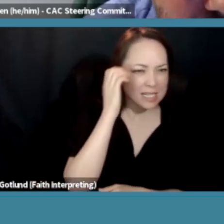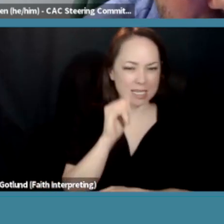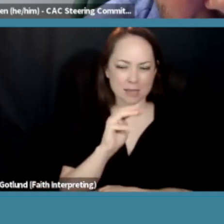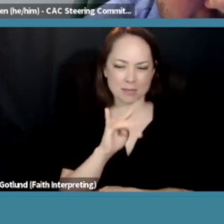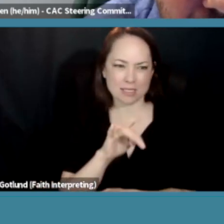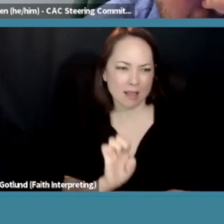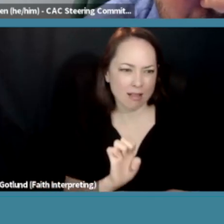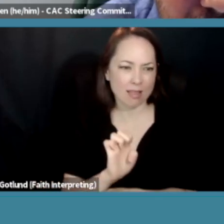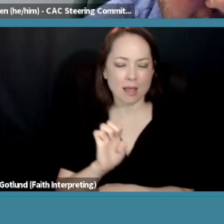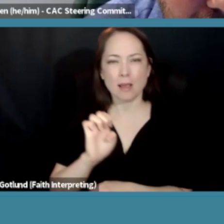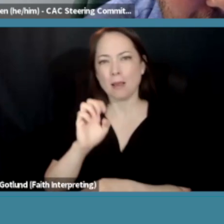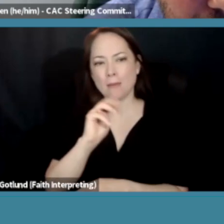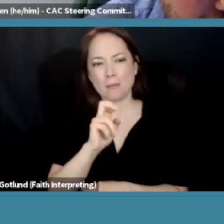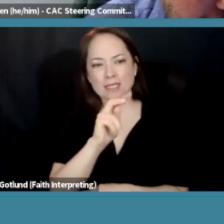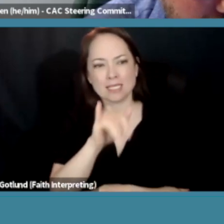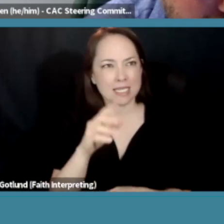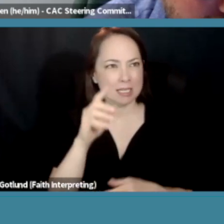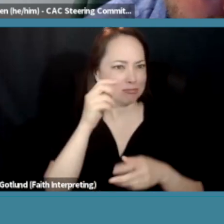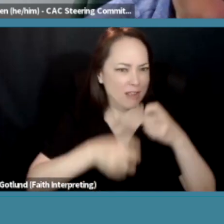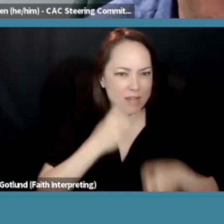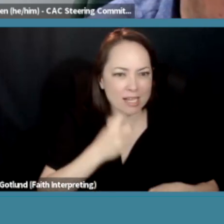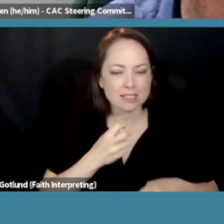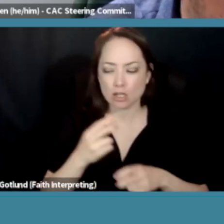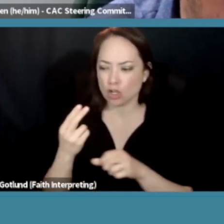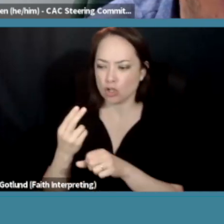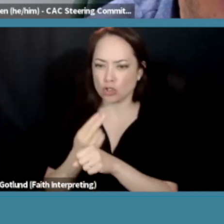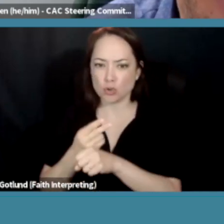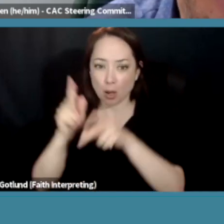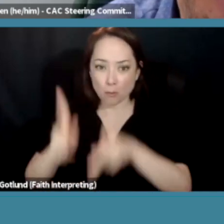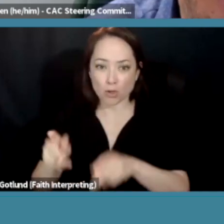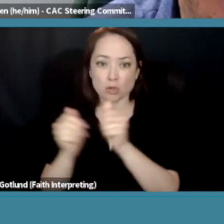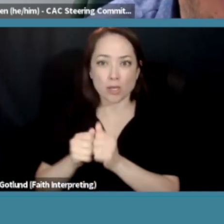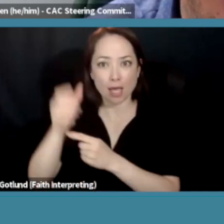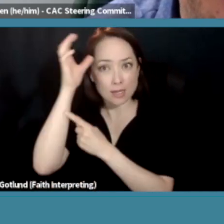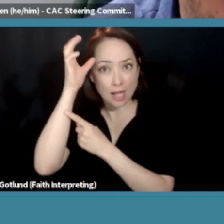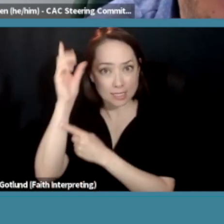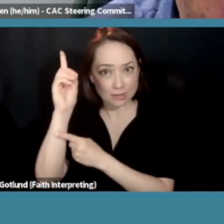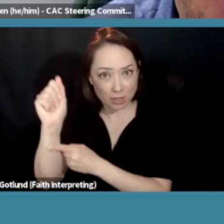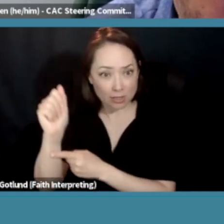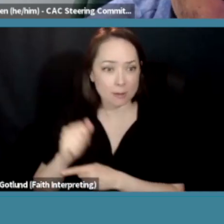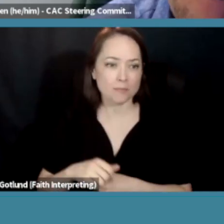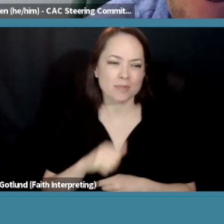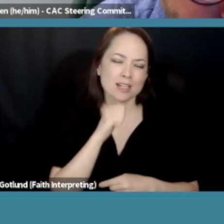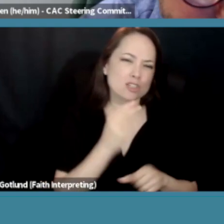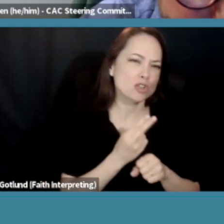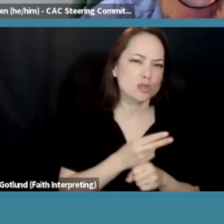Please use terms like person with a cognitive disability. We no longer use handicapped parking or restroom,